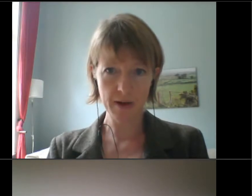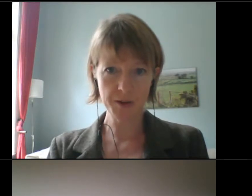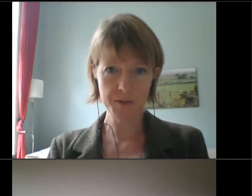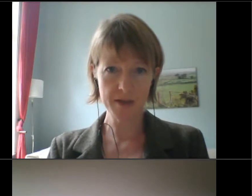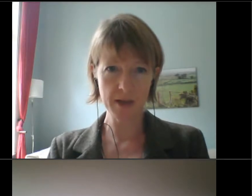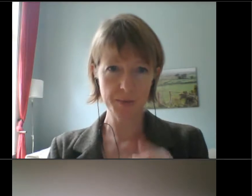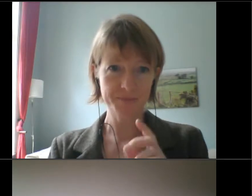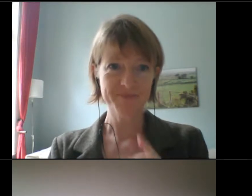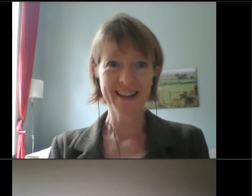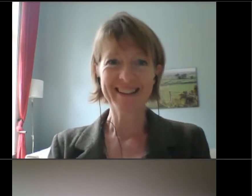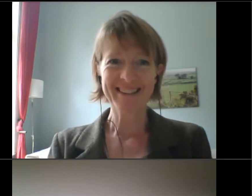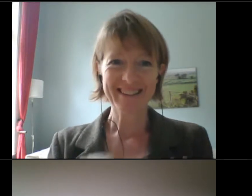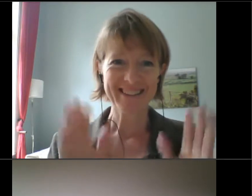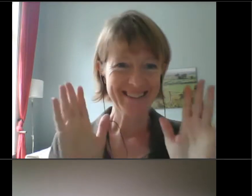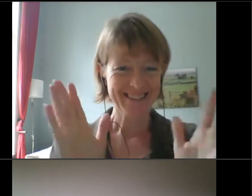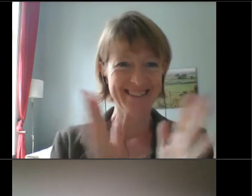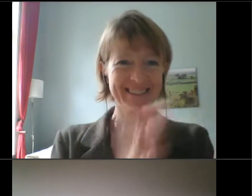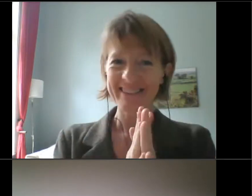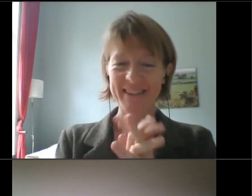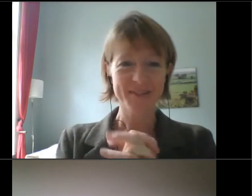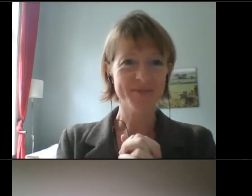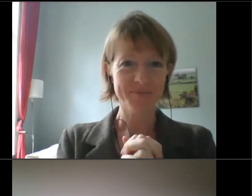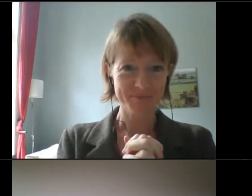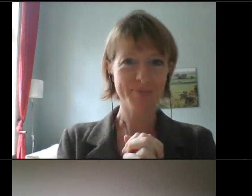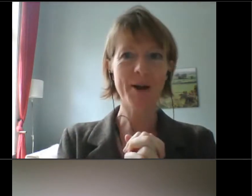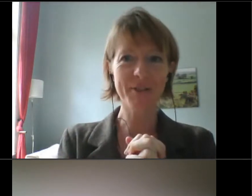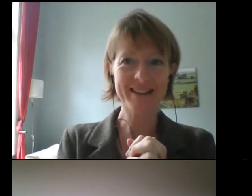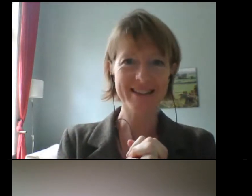Yes, you can't see me. But I'm here, don't worry